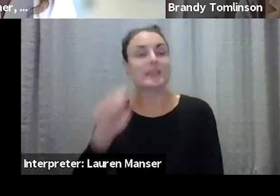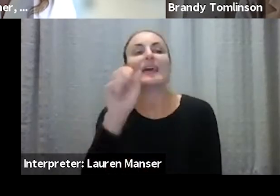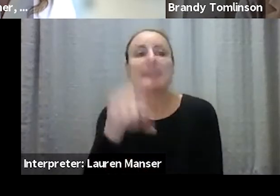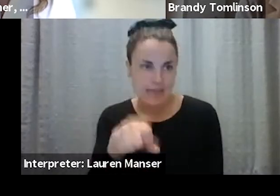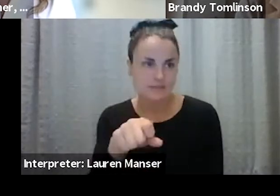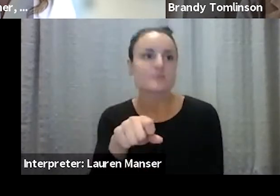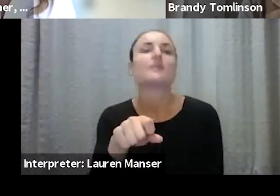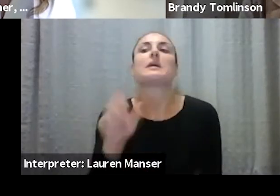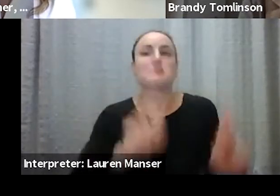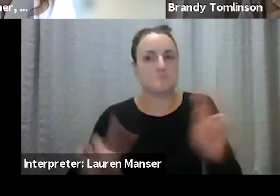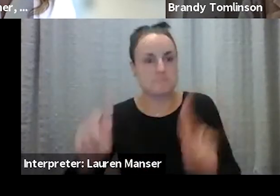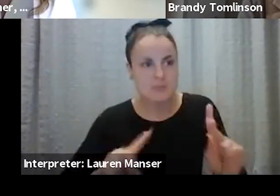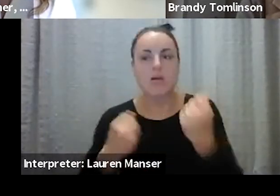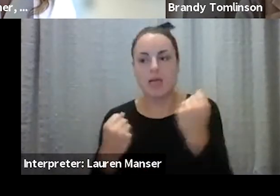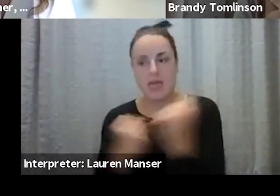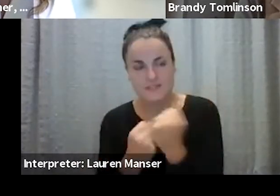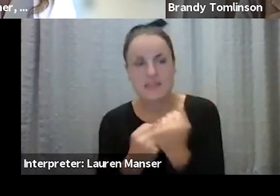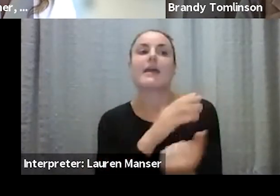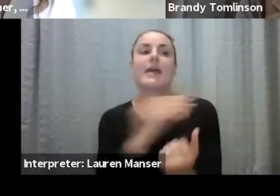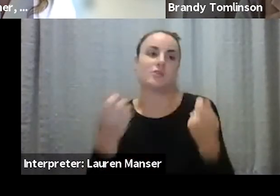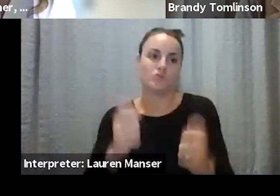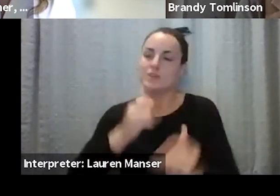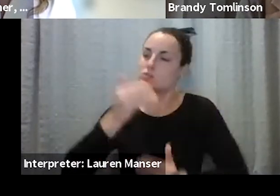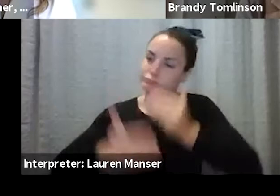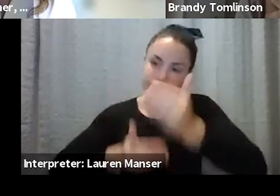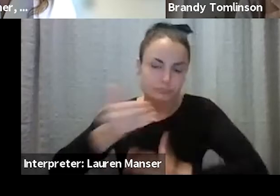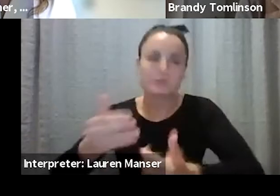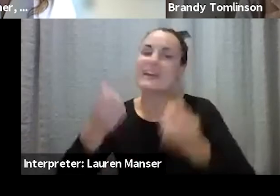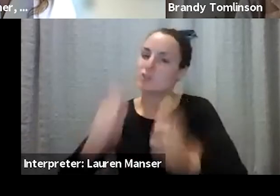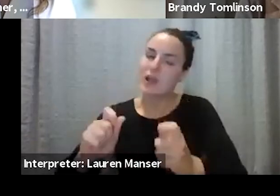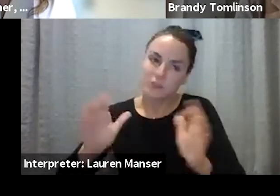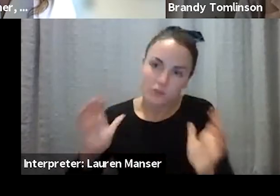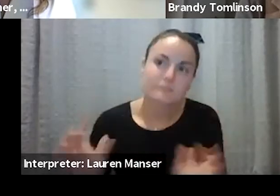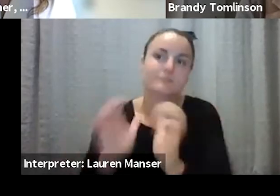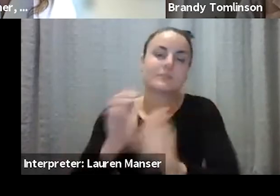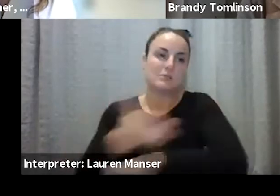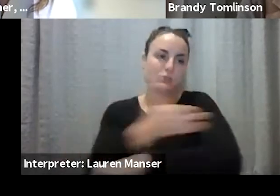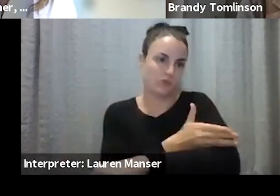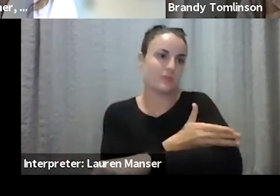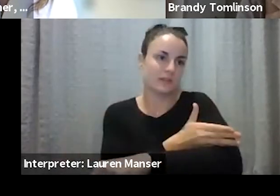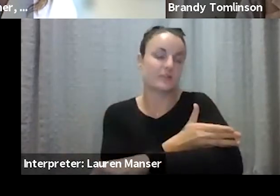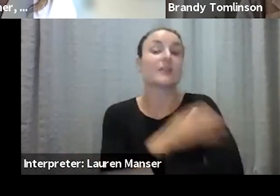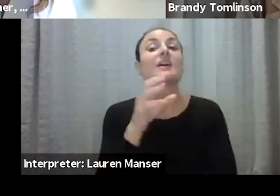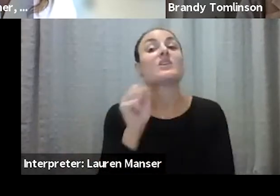of people like our panelists. Both of these panelists took their experiences, and they created platforms